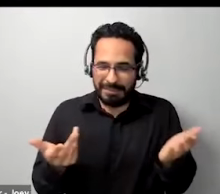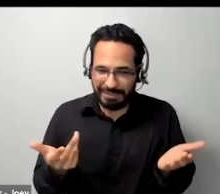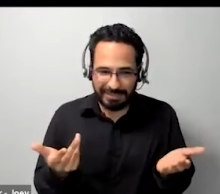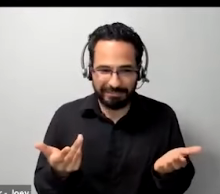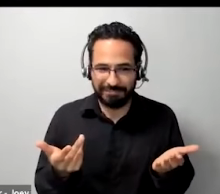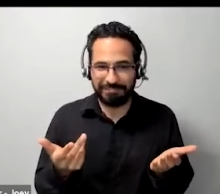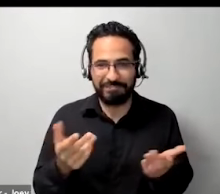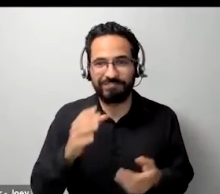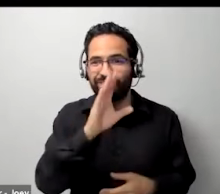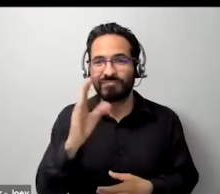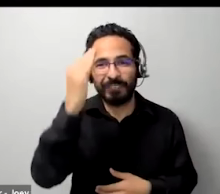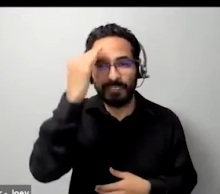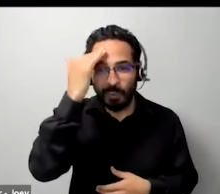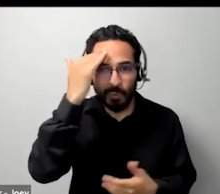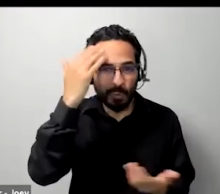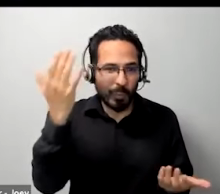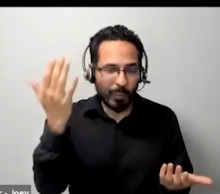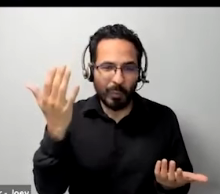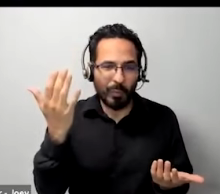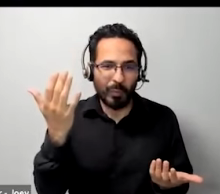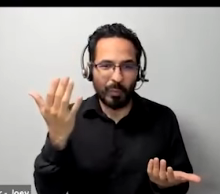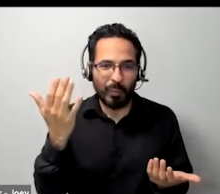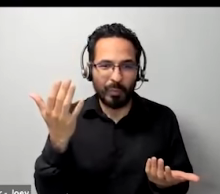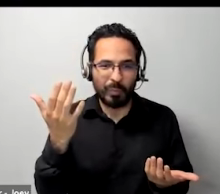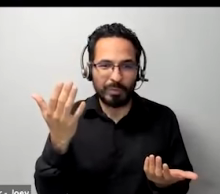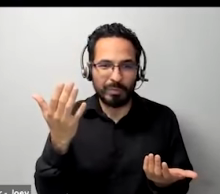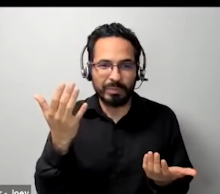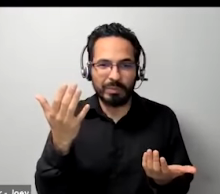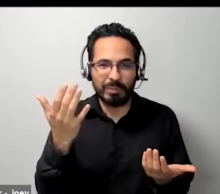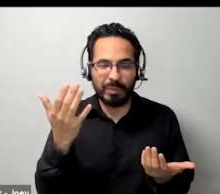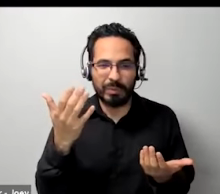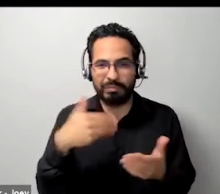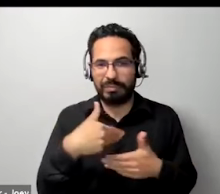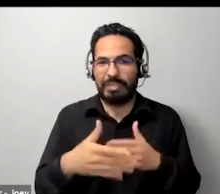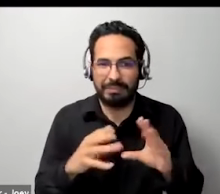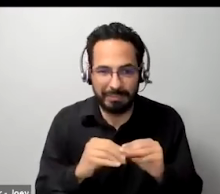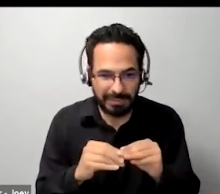you never know what's gonna be around the corner in the next meeting from a product team.